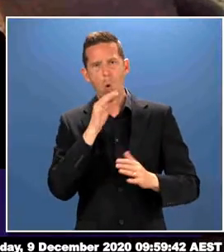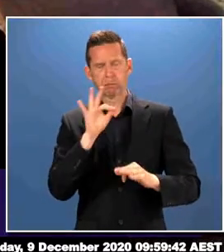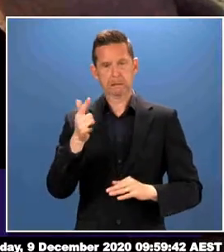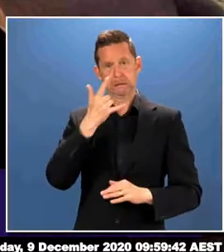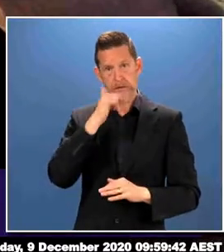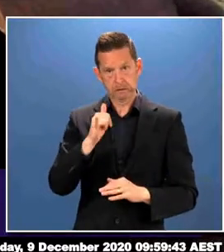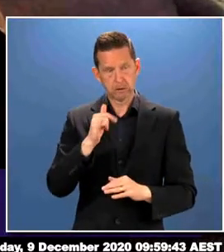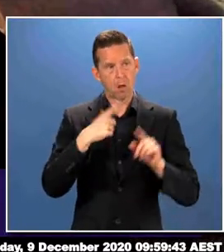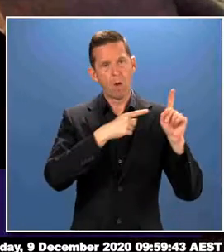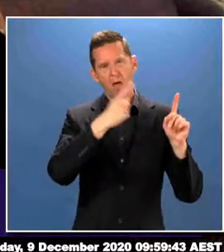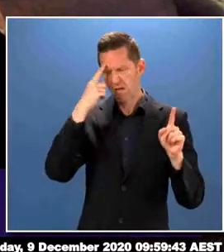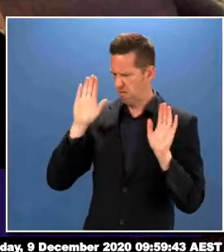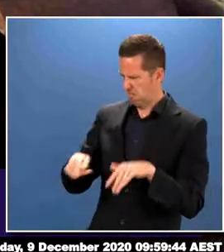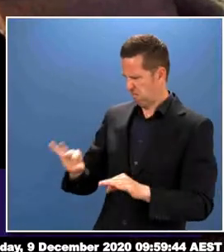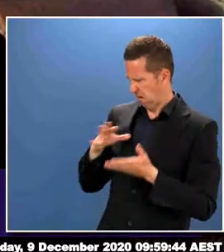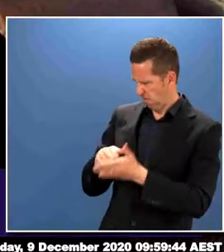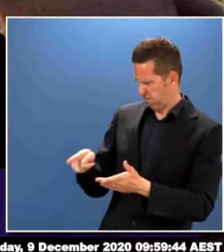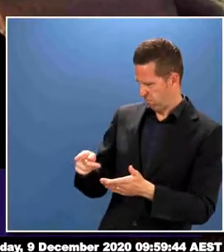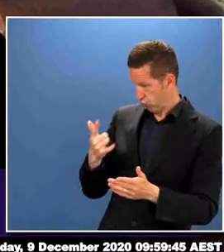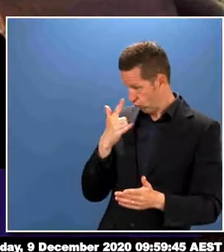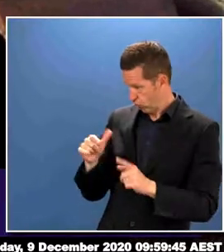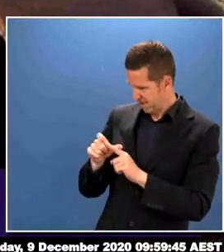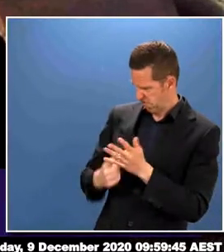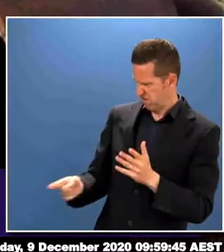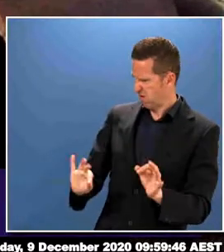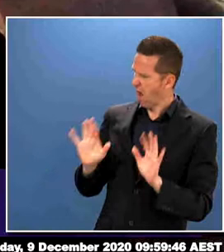other context they may be deemed too disabled to be worth the hassle.